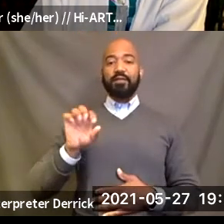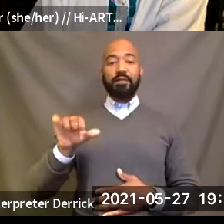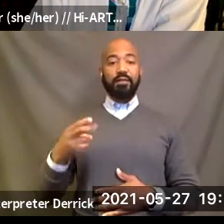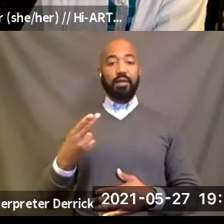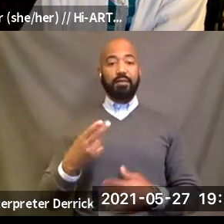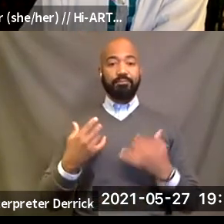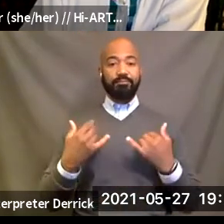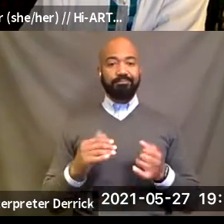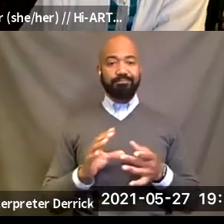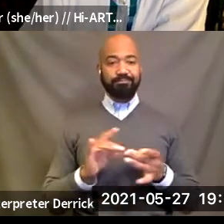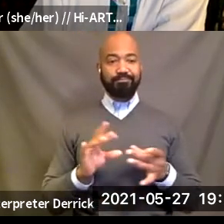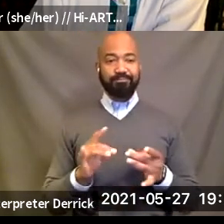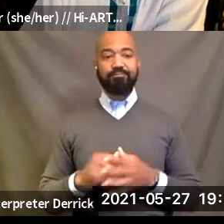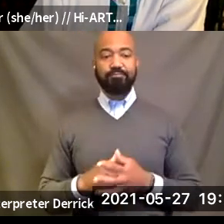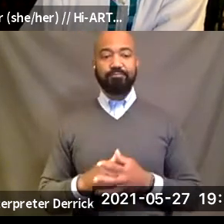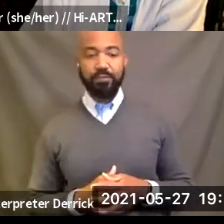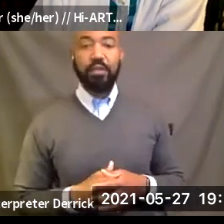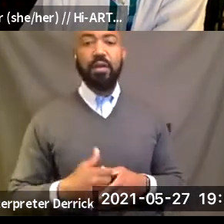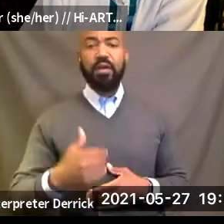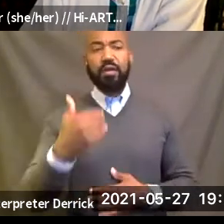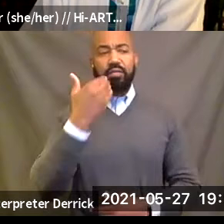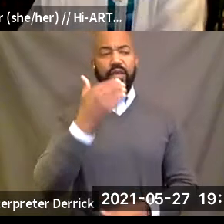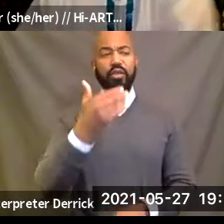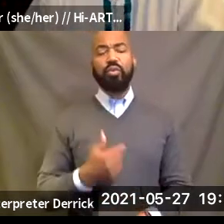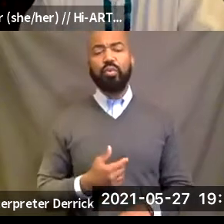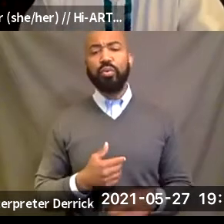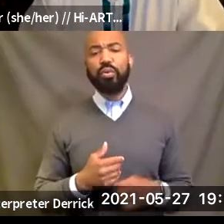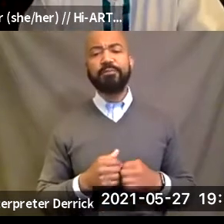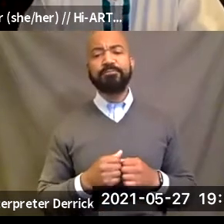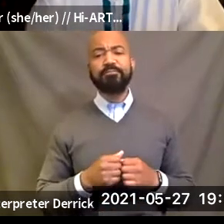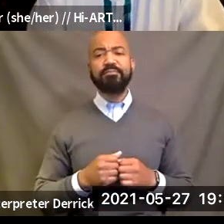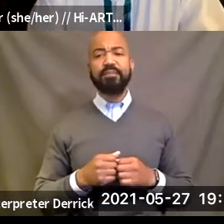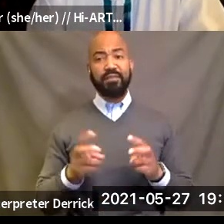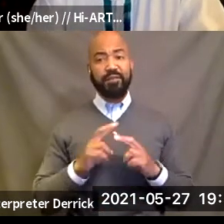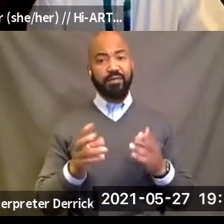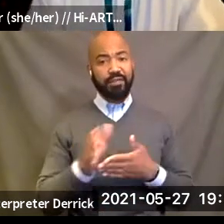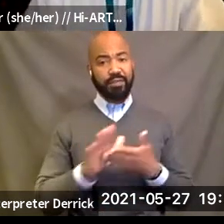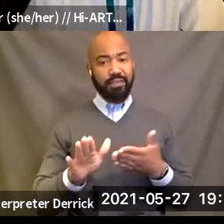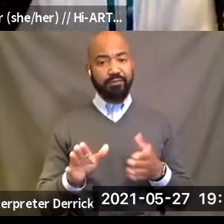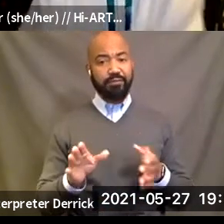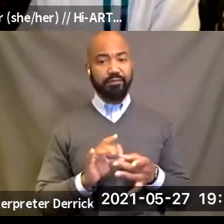Leah (she/her): it's really nice to have something to point to. Leah (she/her): Personally i'm such a visual visual person and.